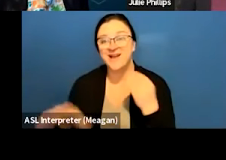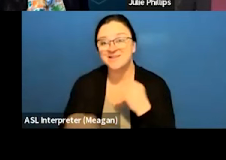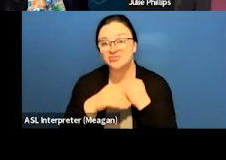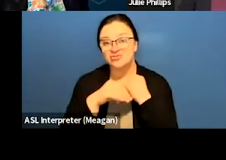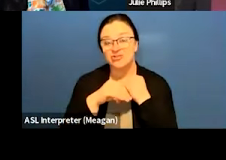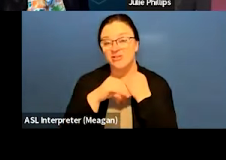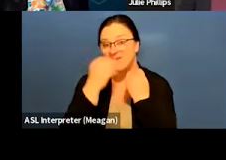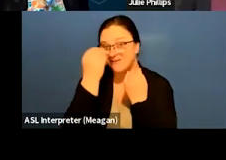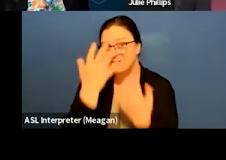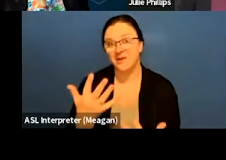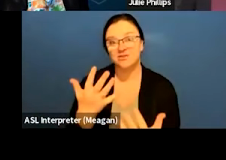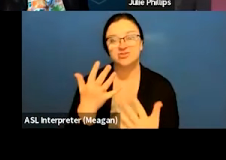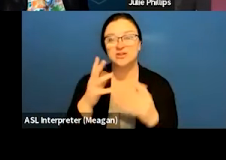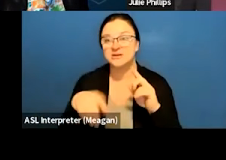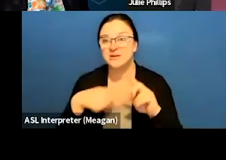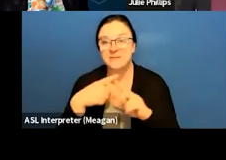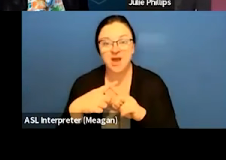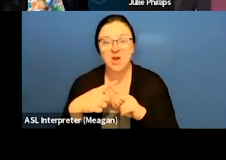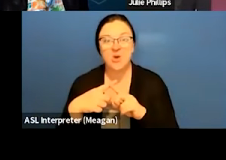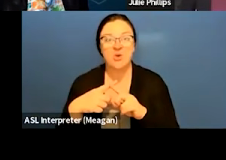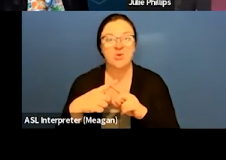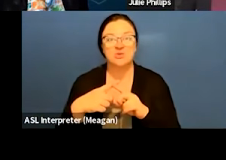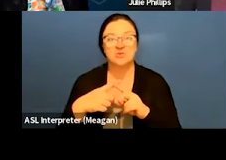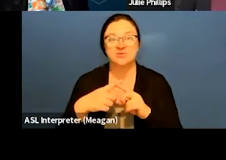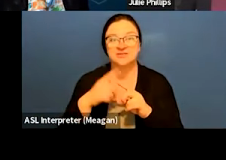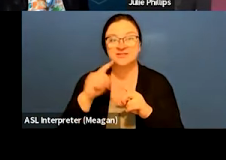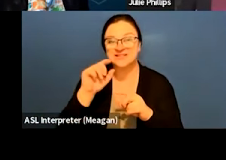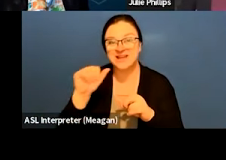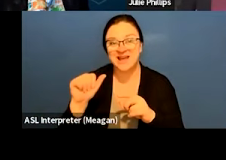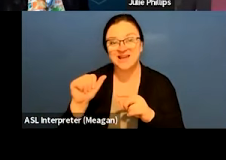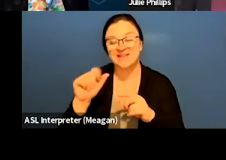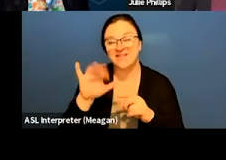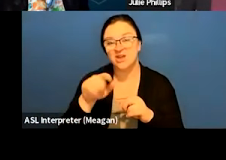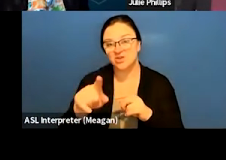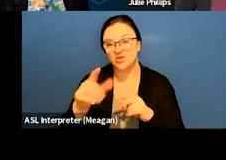of further TA you would find helpful related to this topic,